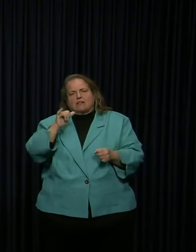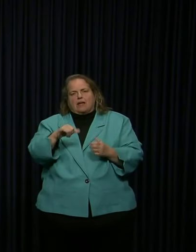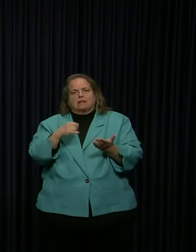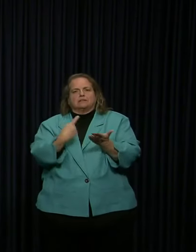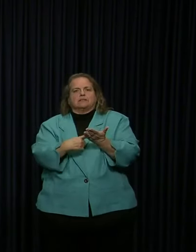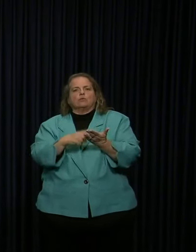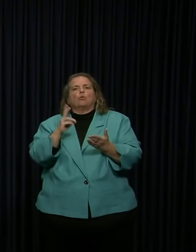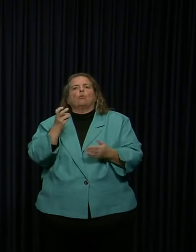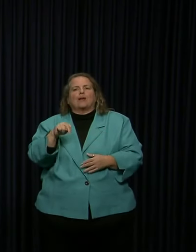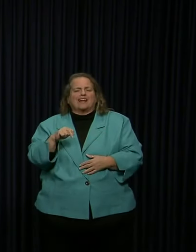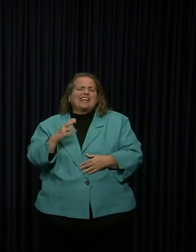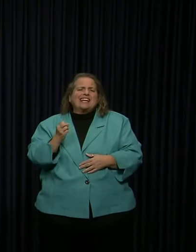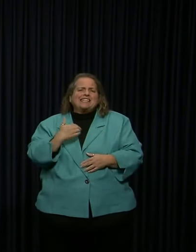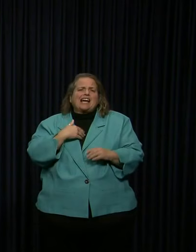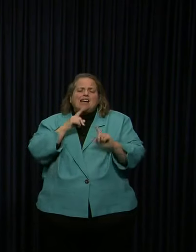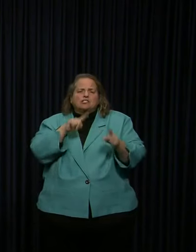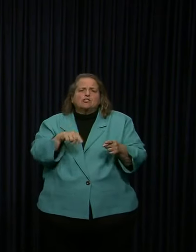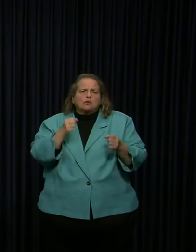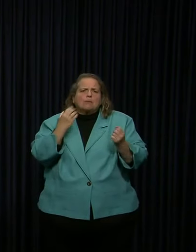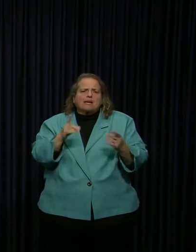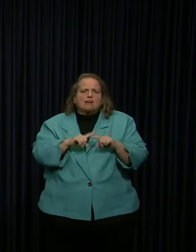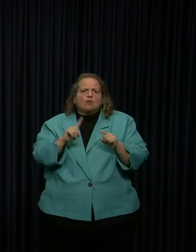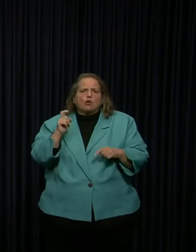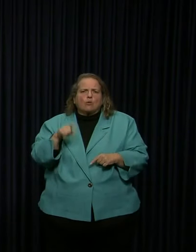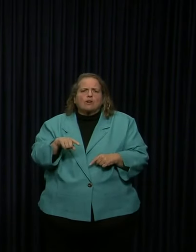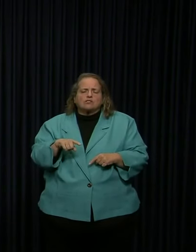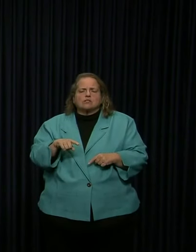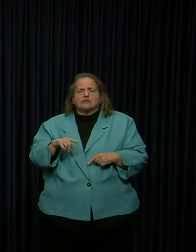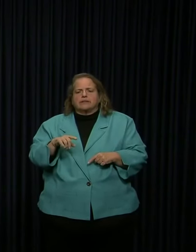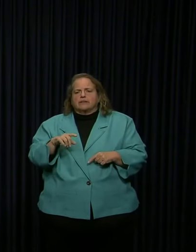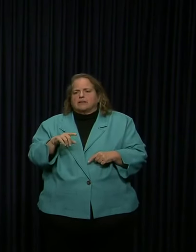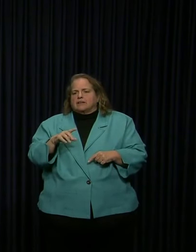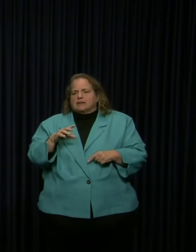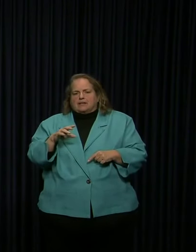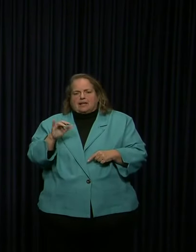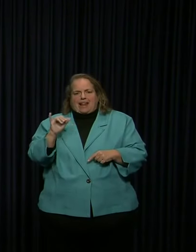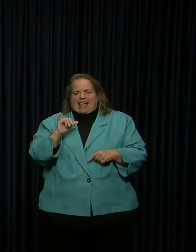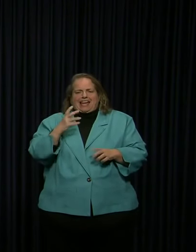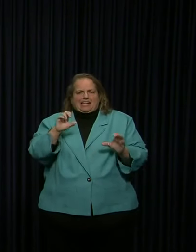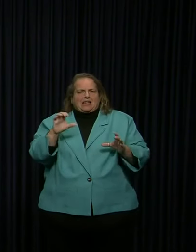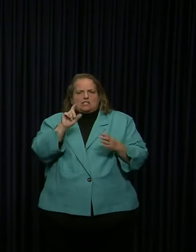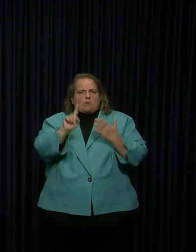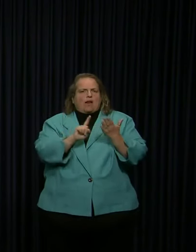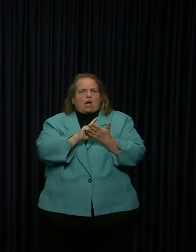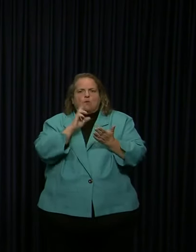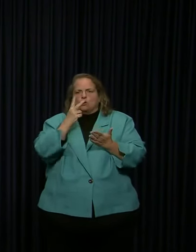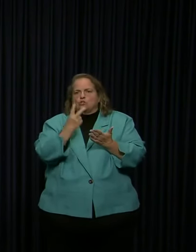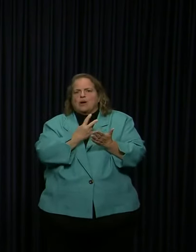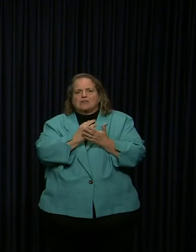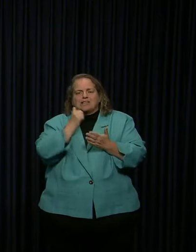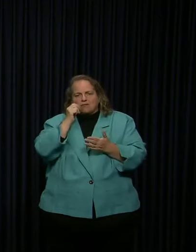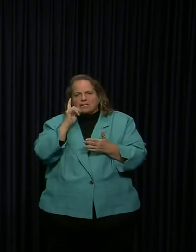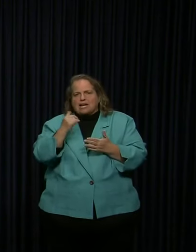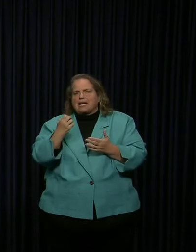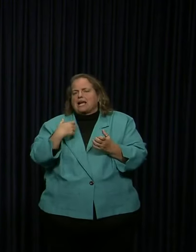I DO THINK THAT THE PRATT PRESIDENT, WHEN LOOKING AT THE DATA, WHEN LOOKING AT HOW